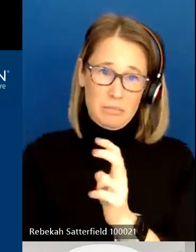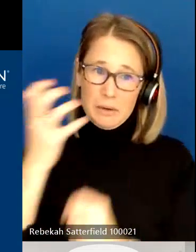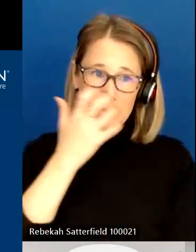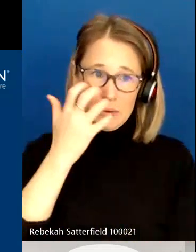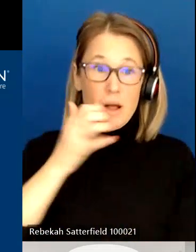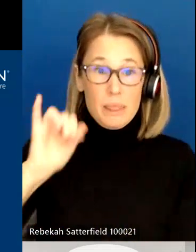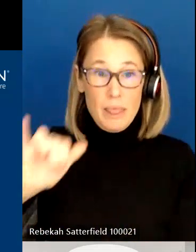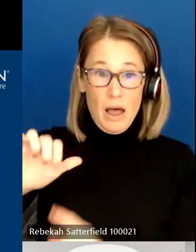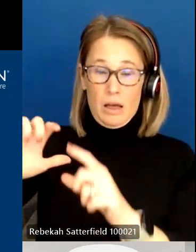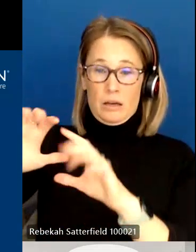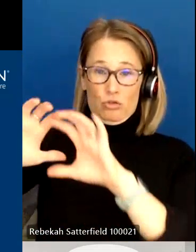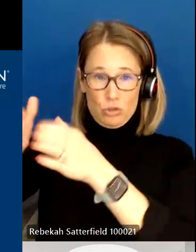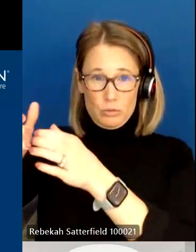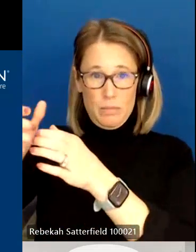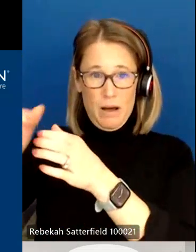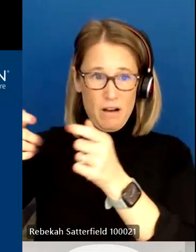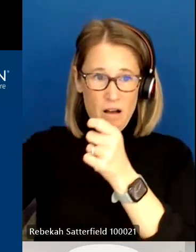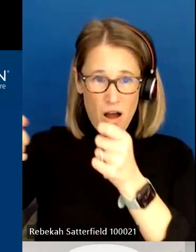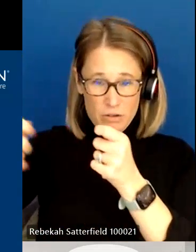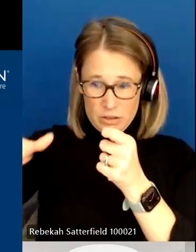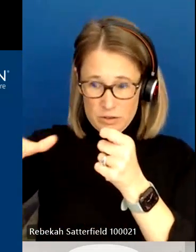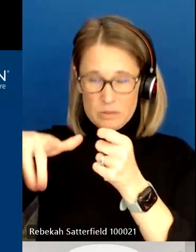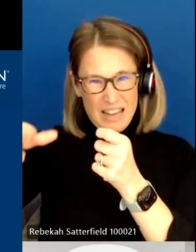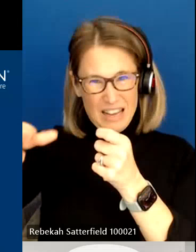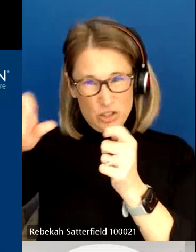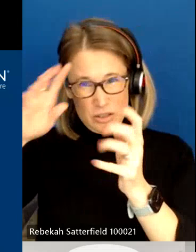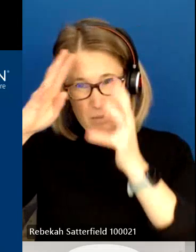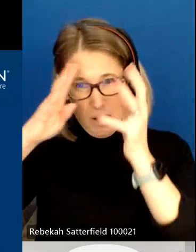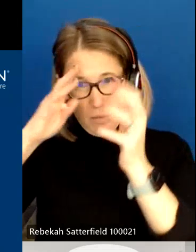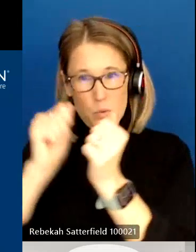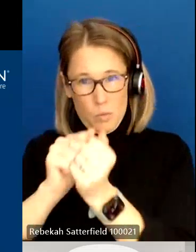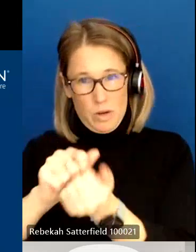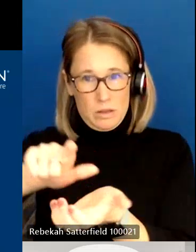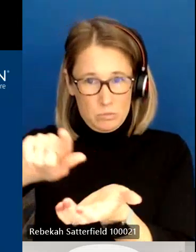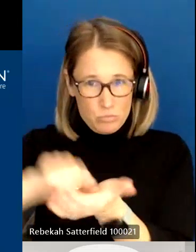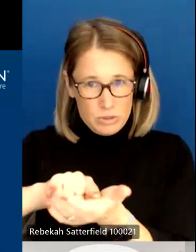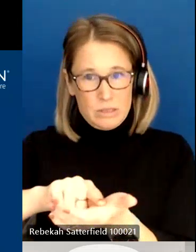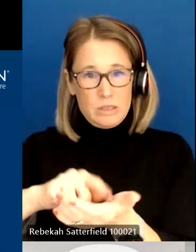body should be putting out these written policies and procedures governing the use of AI within a